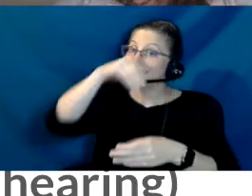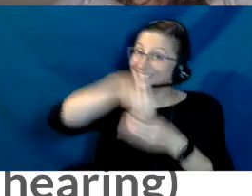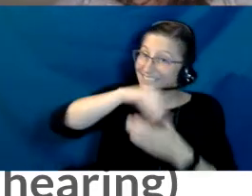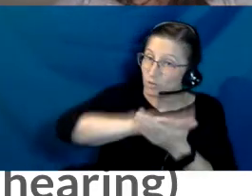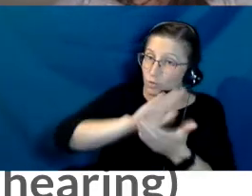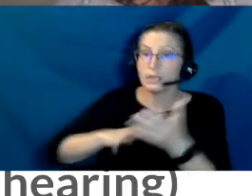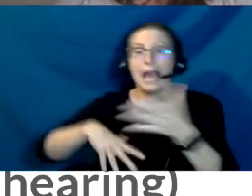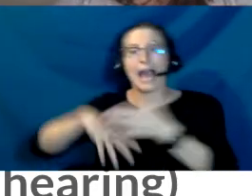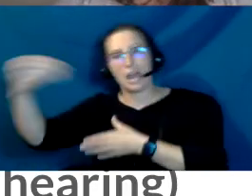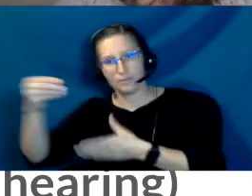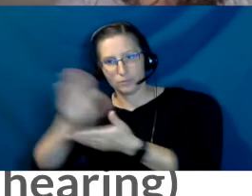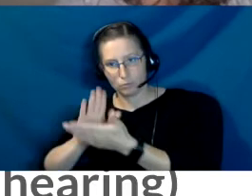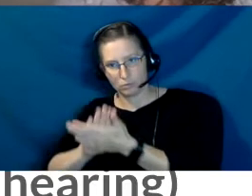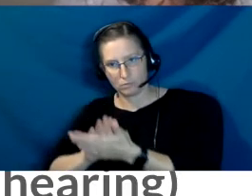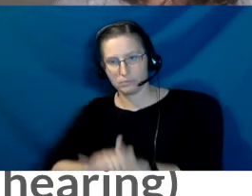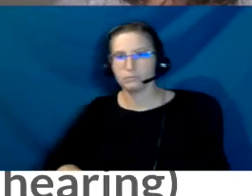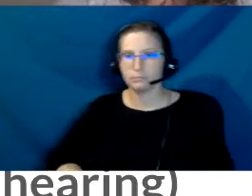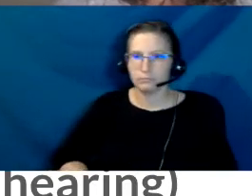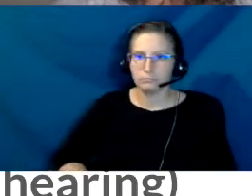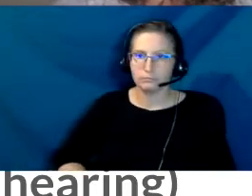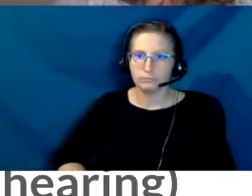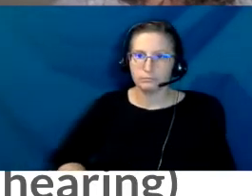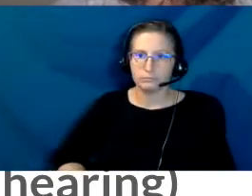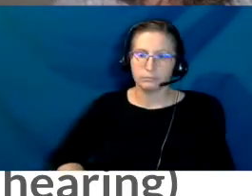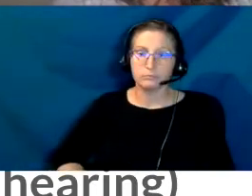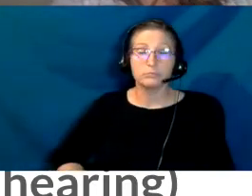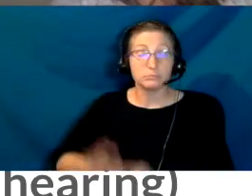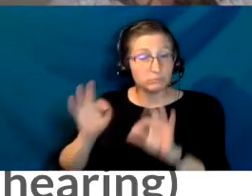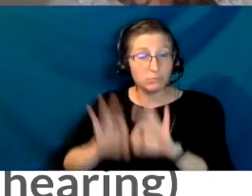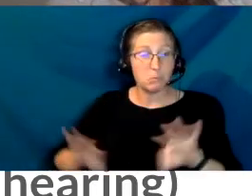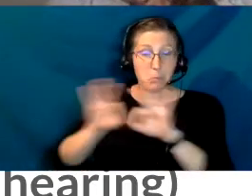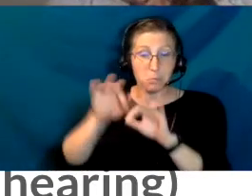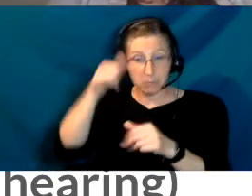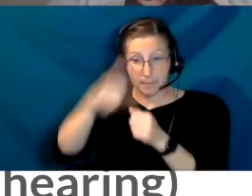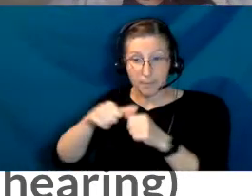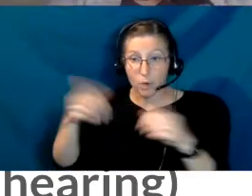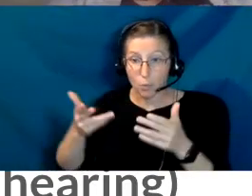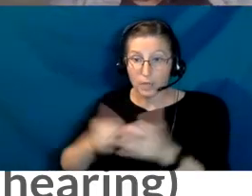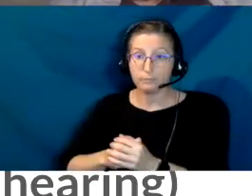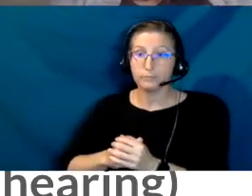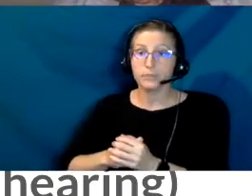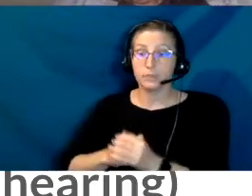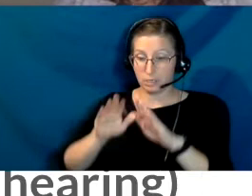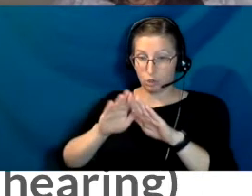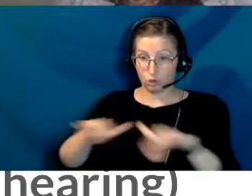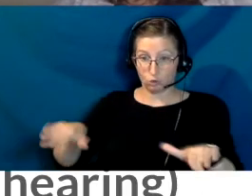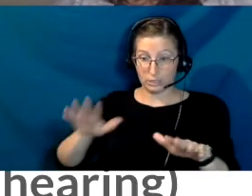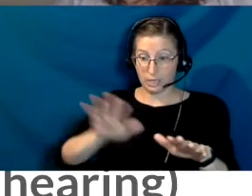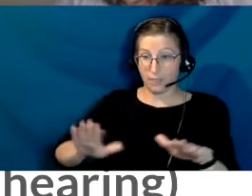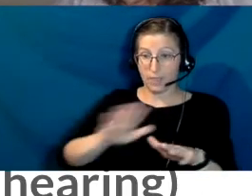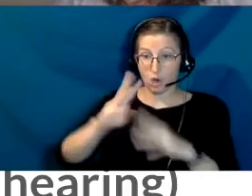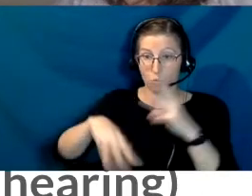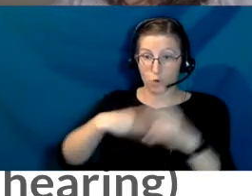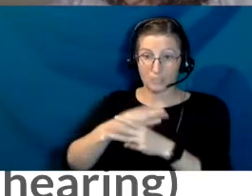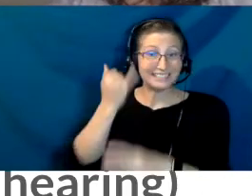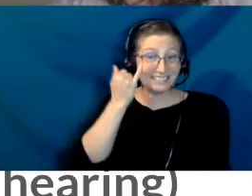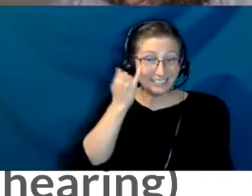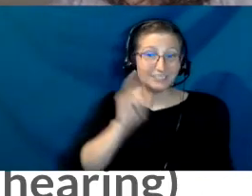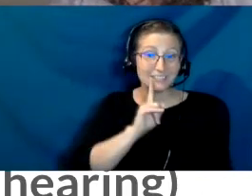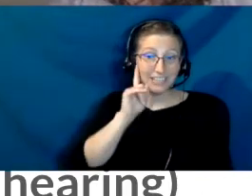nonacademic. And it's important to remember that the world of a child who is deafblind,